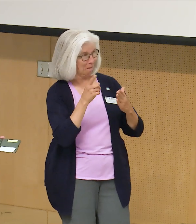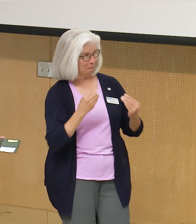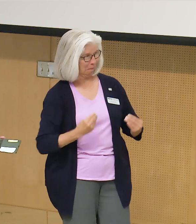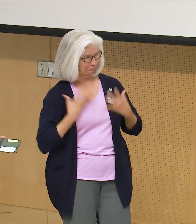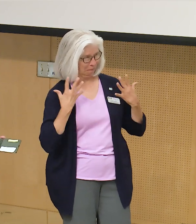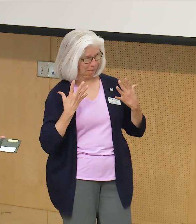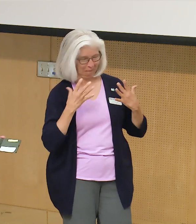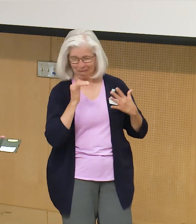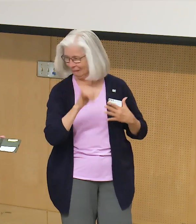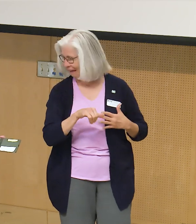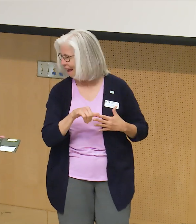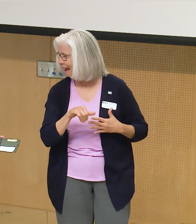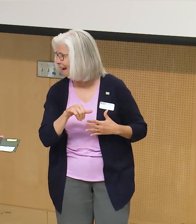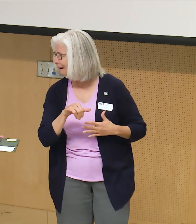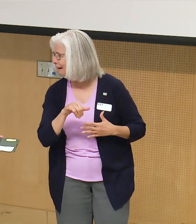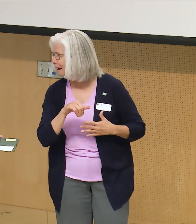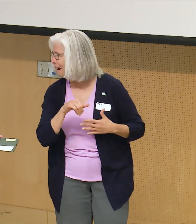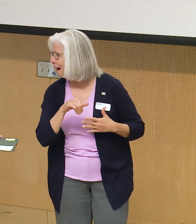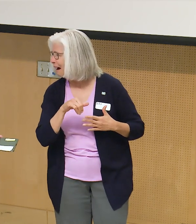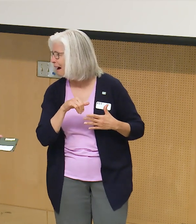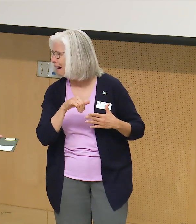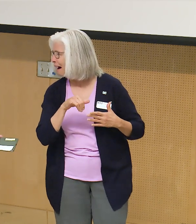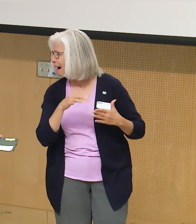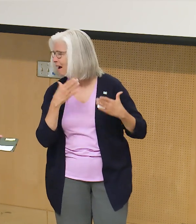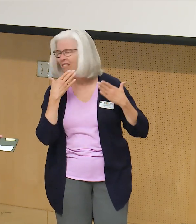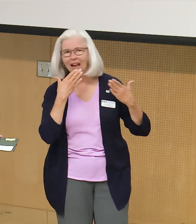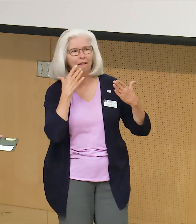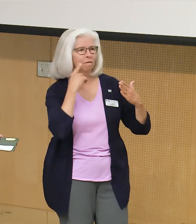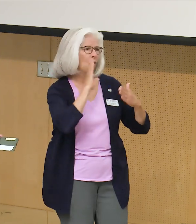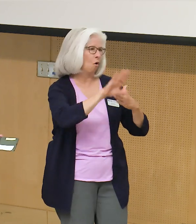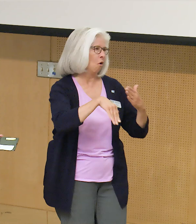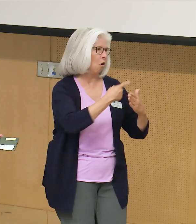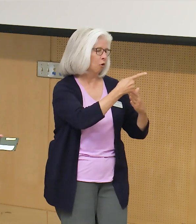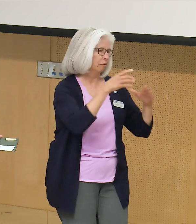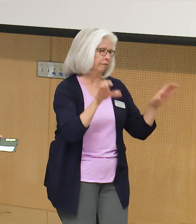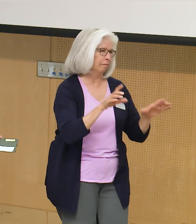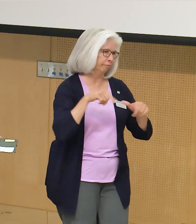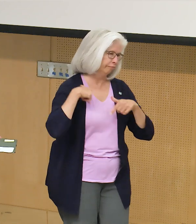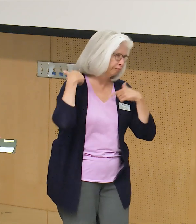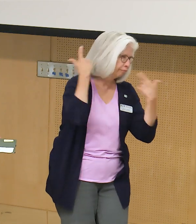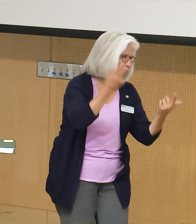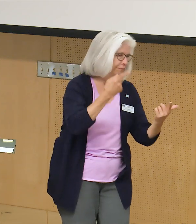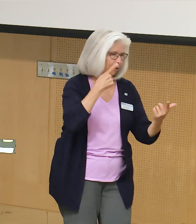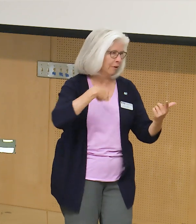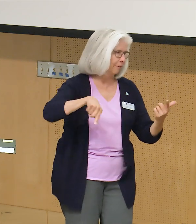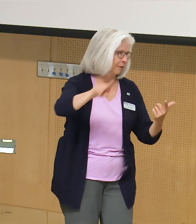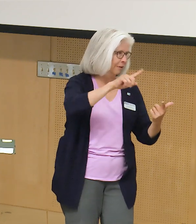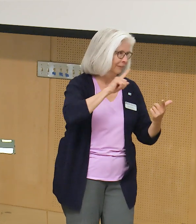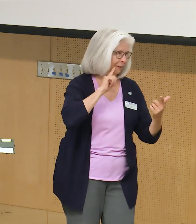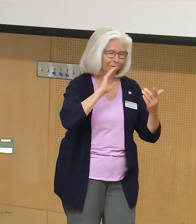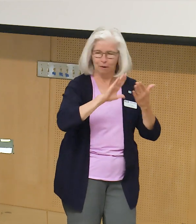"That SVP picture, I was actually "in the front of that picture "and I wanted to thank you for everything you've done